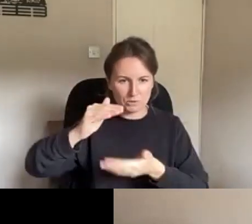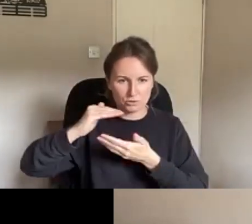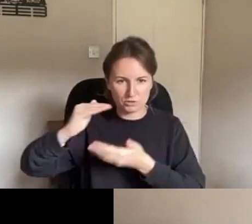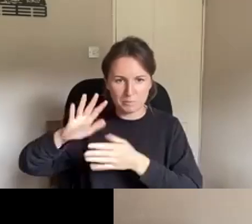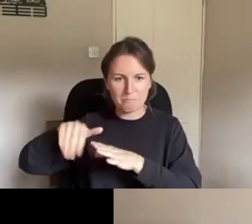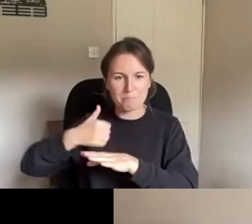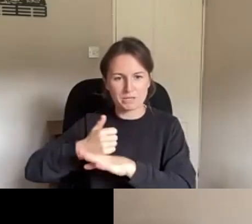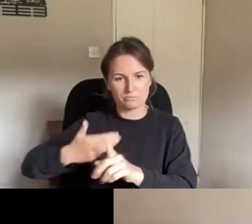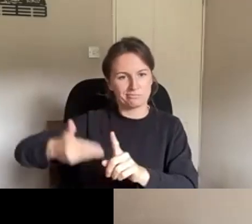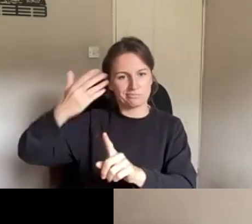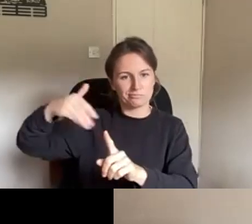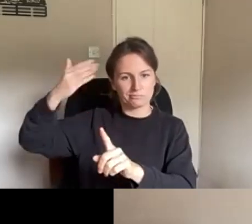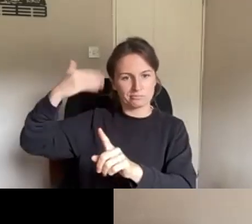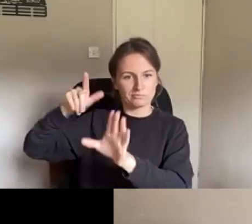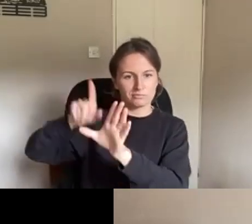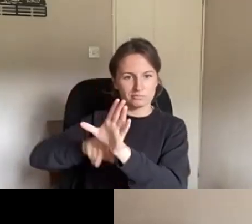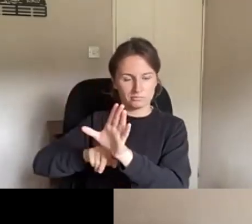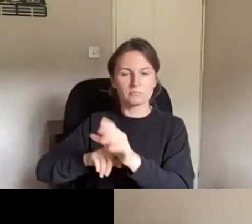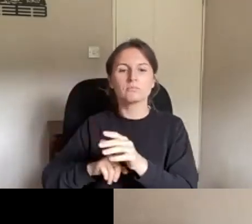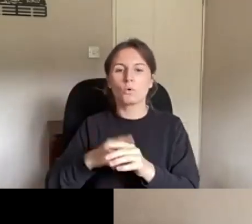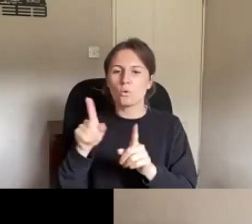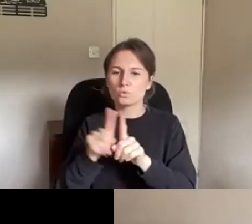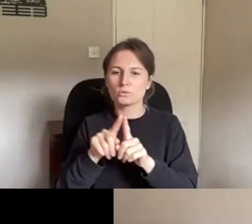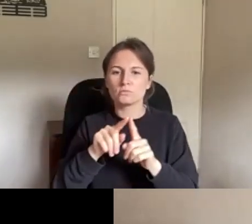Also, how many will be on the long and shortlist, respectively?